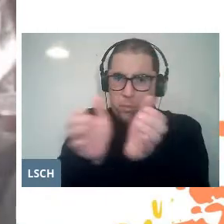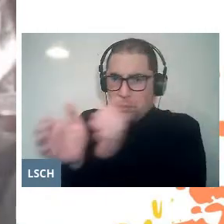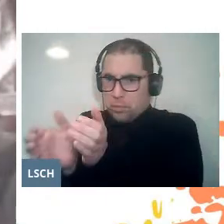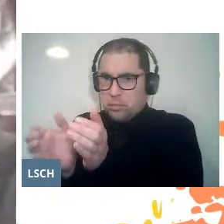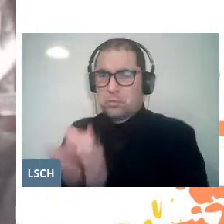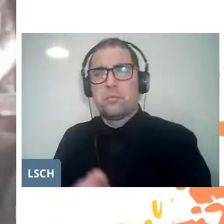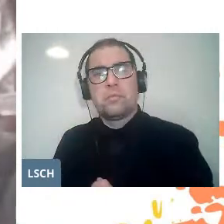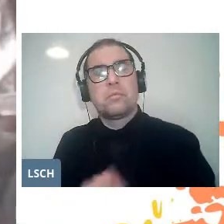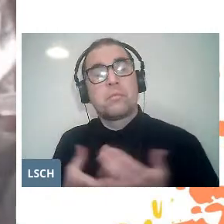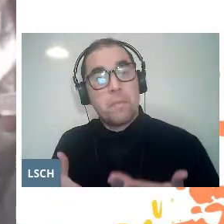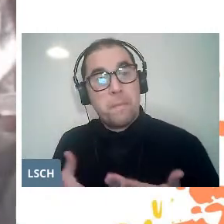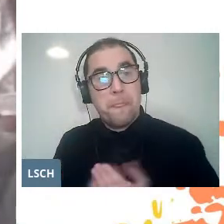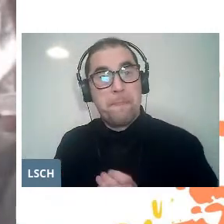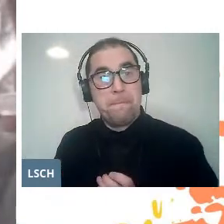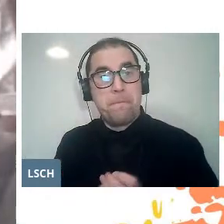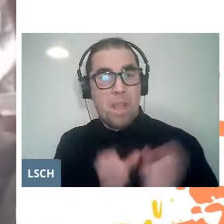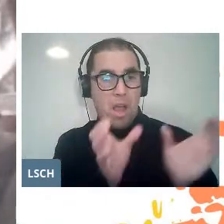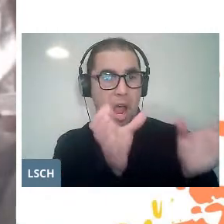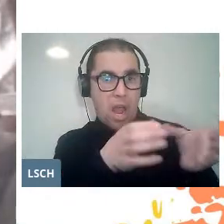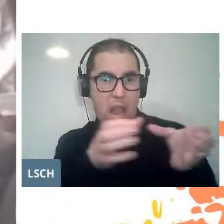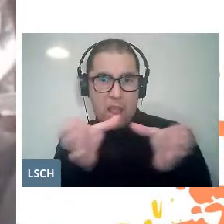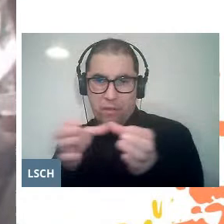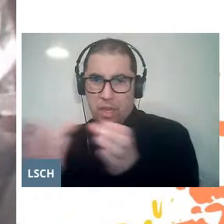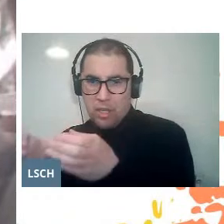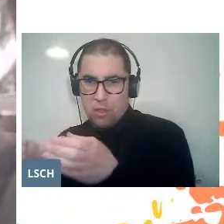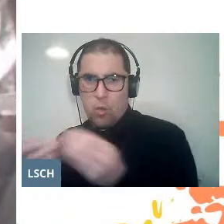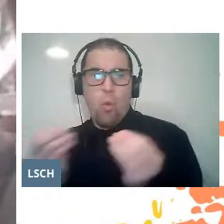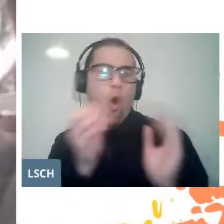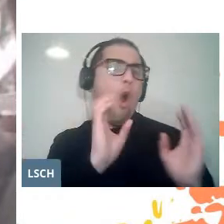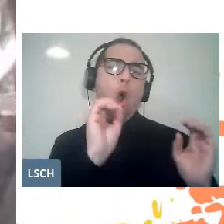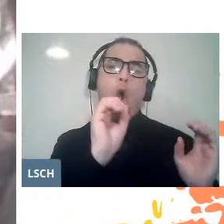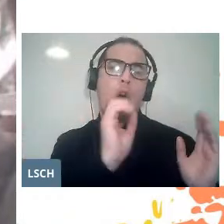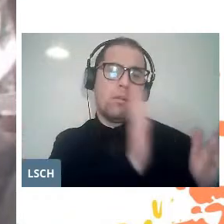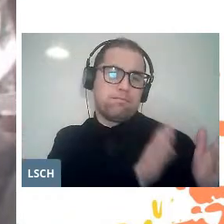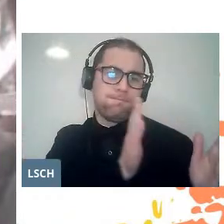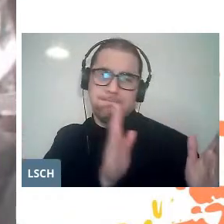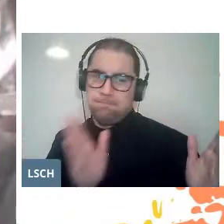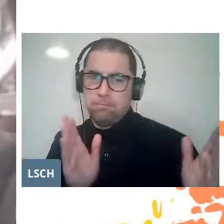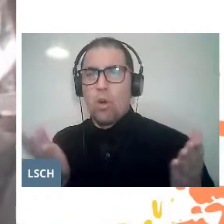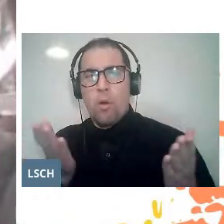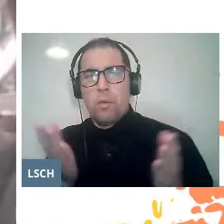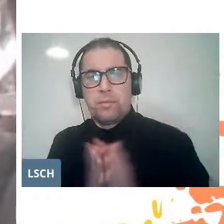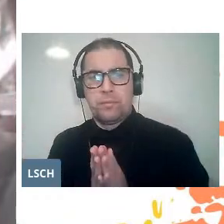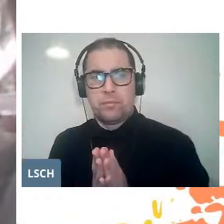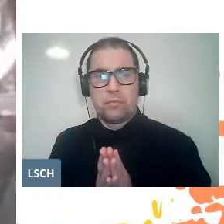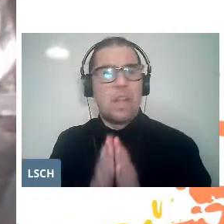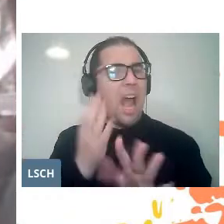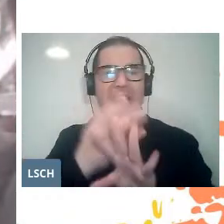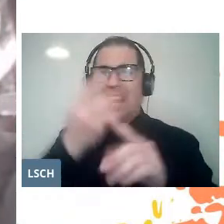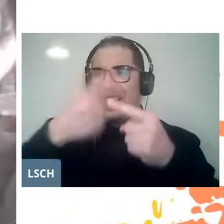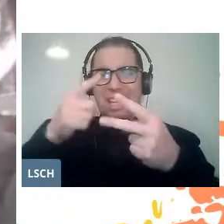This classification or ordering can be done from different points of view.